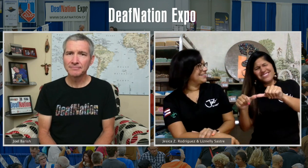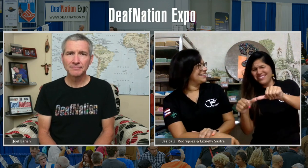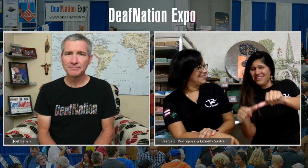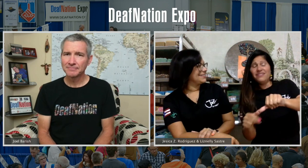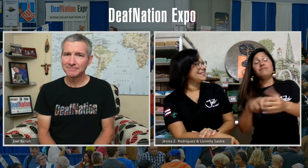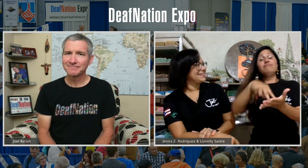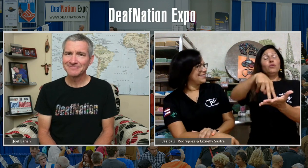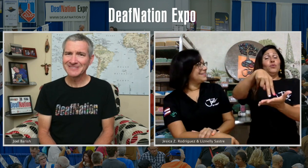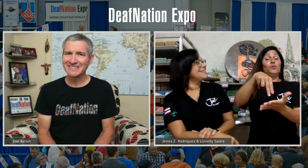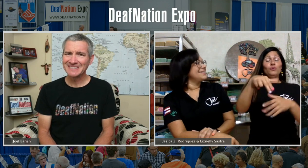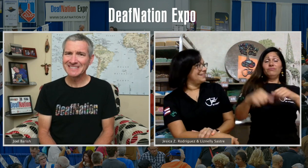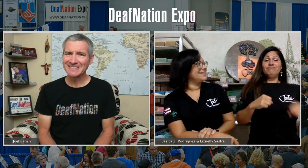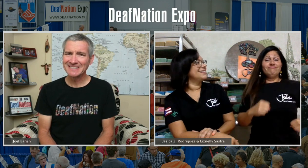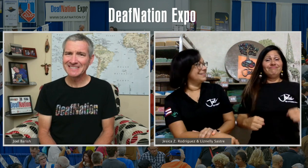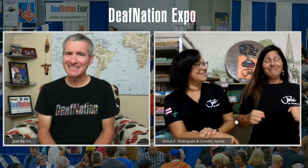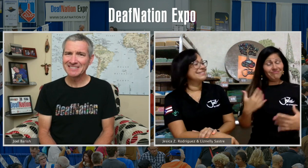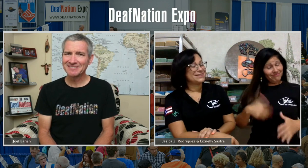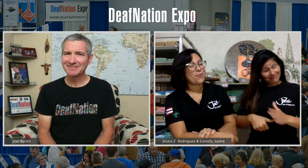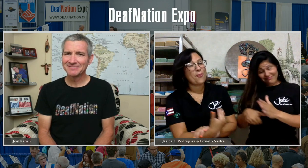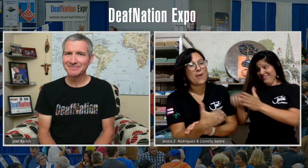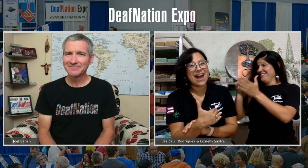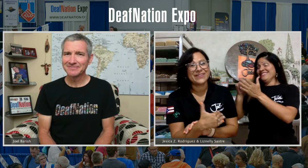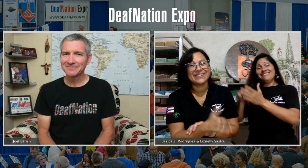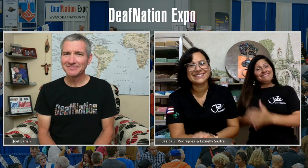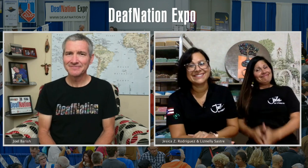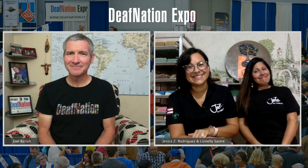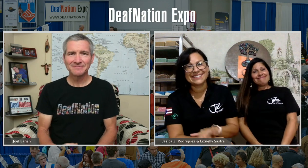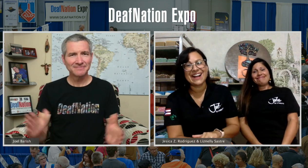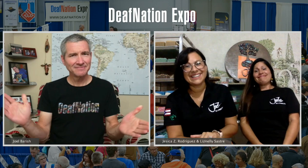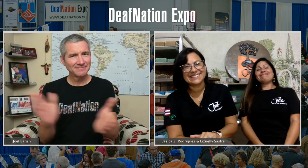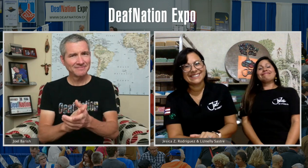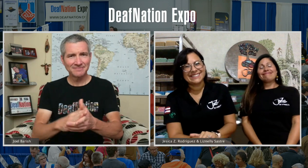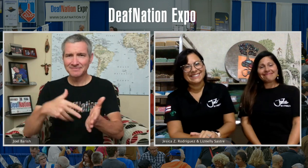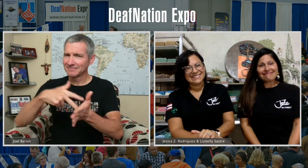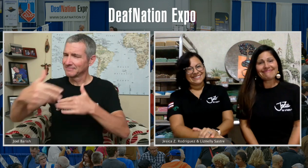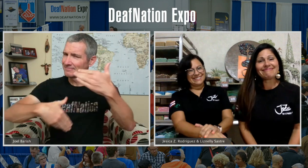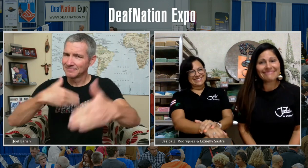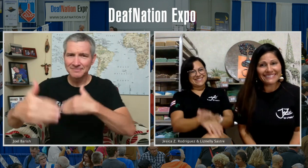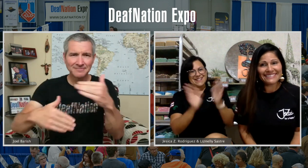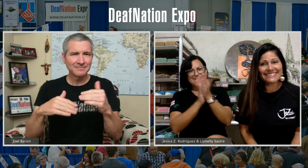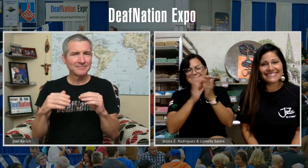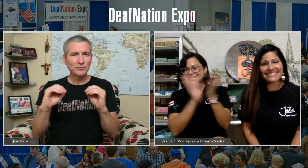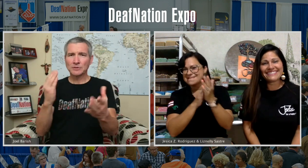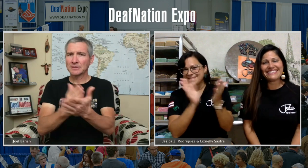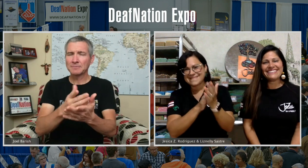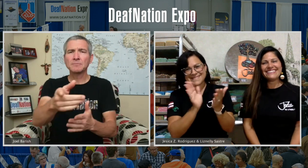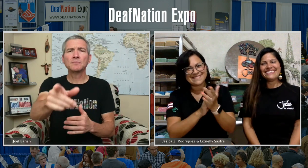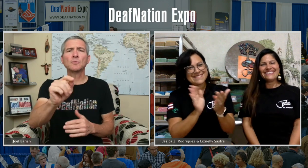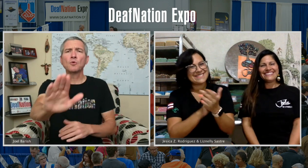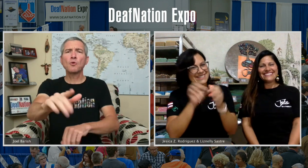Keep going. And she’s still standing. I’m very impressed. Keep going, without stopping.